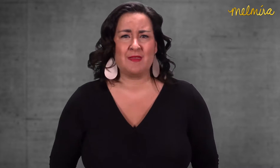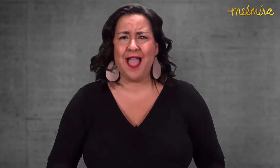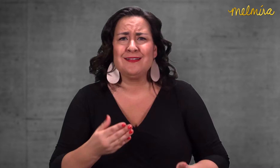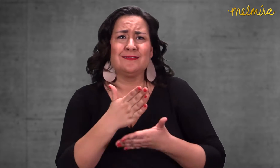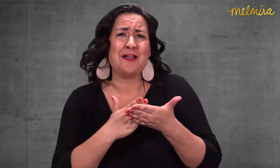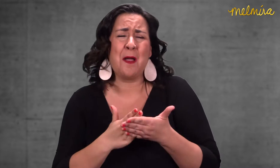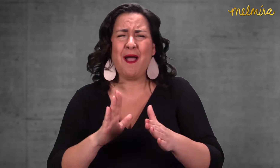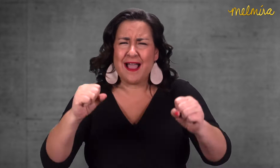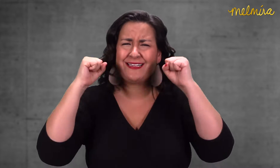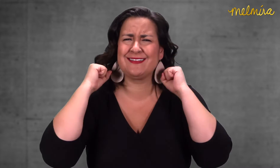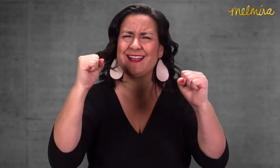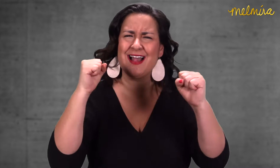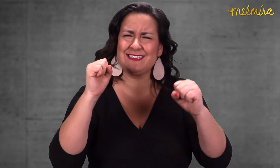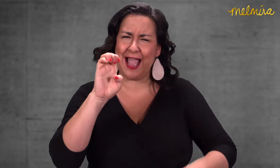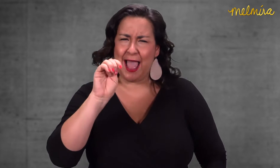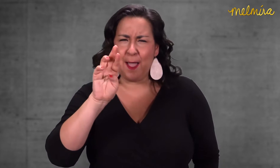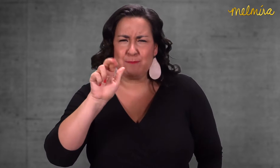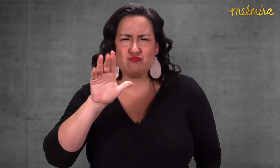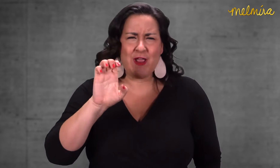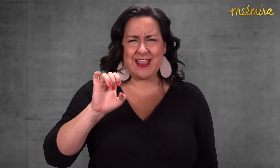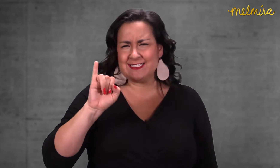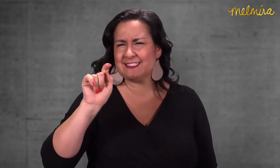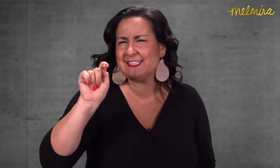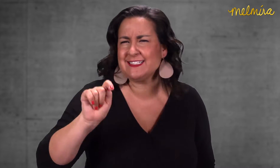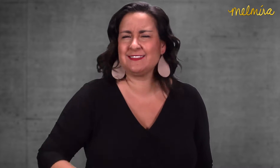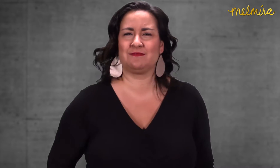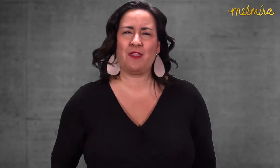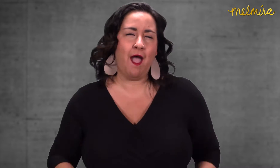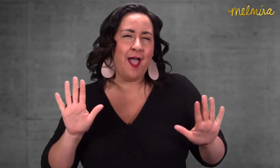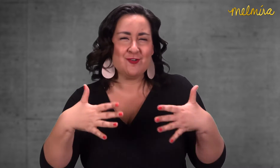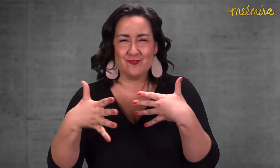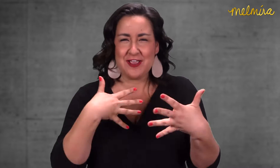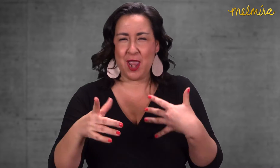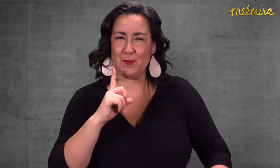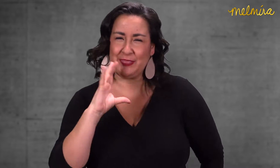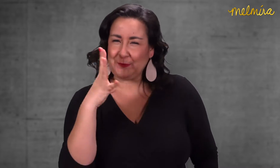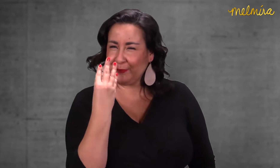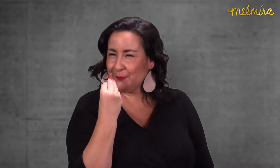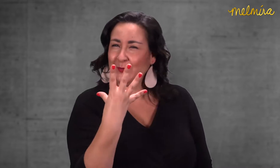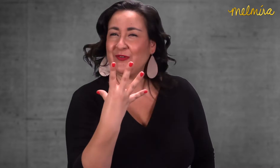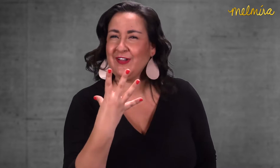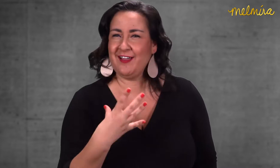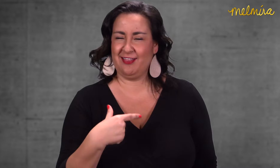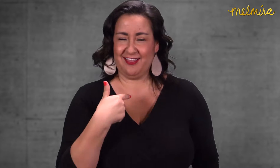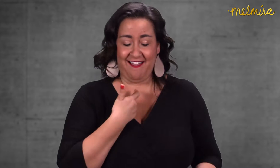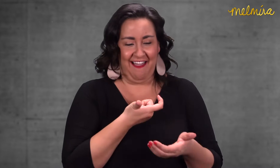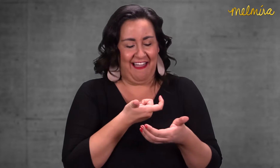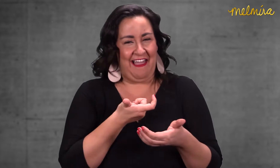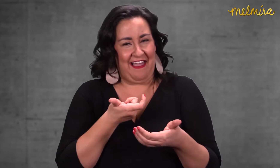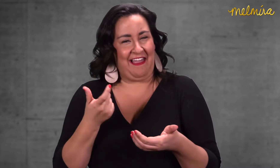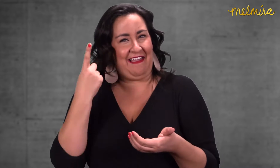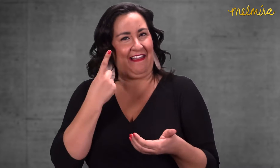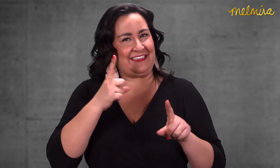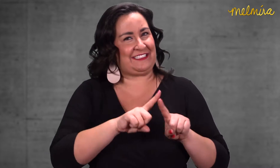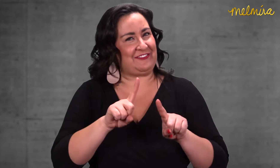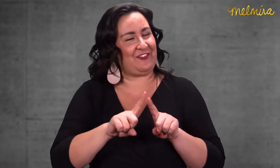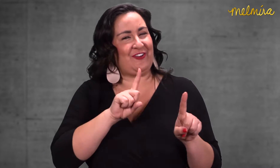gonna dye it again soon". And some were saying "woo hoo, EMBRACE IT! Gray is beautiful!"